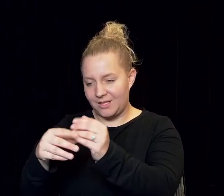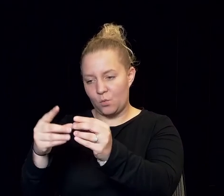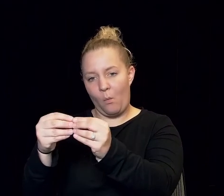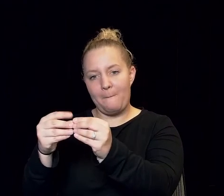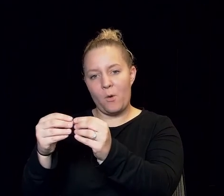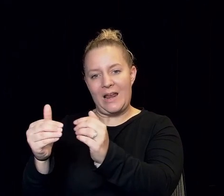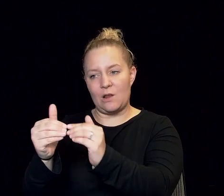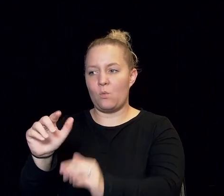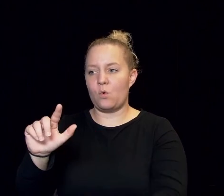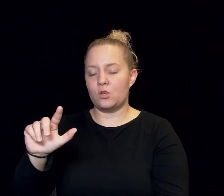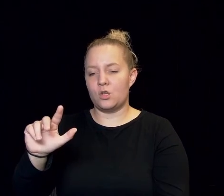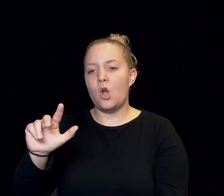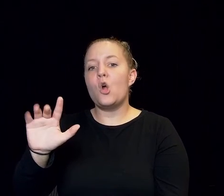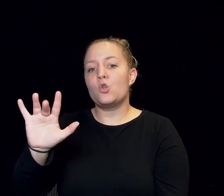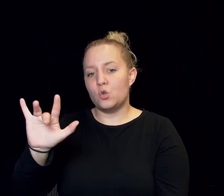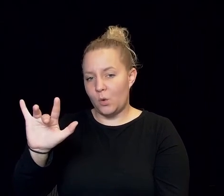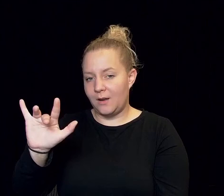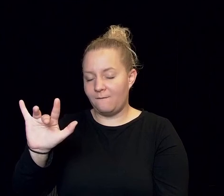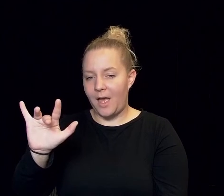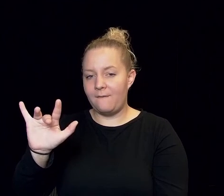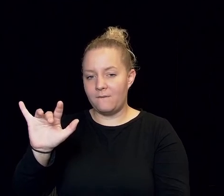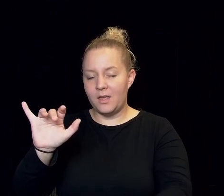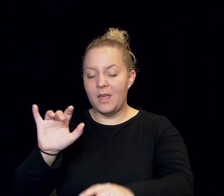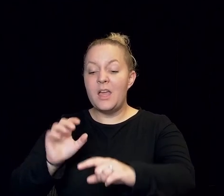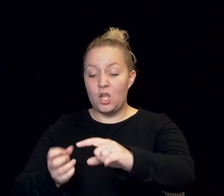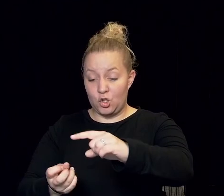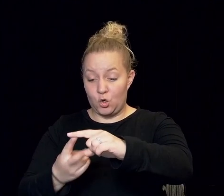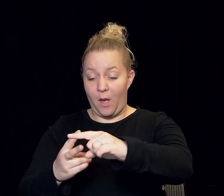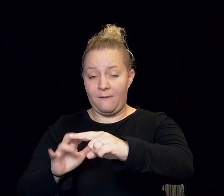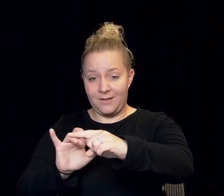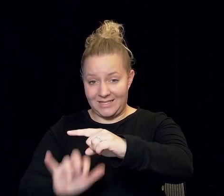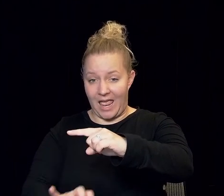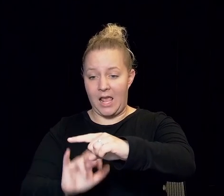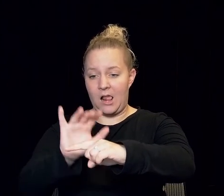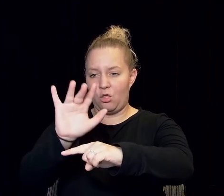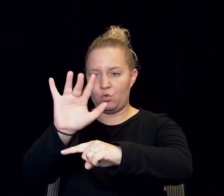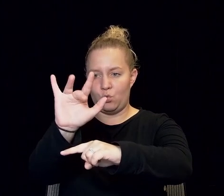going to keep that 12 in the denominator for improper fraction. Then, once it's as an improper